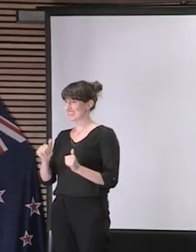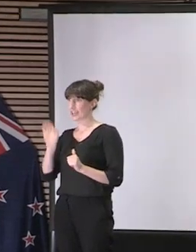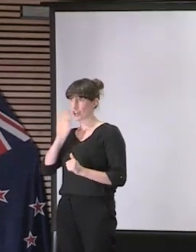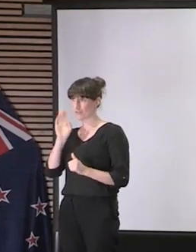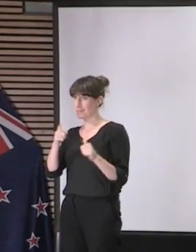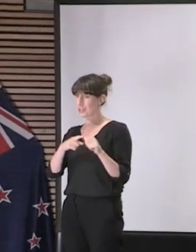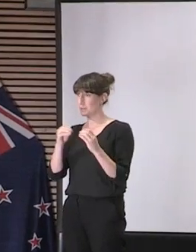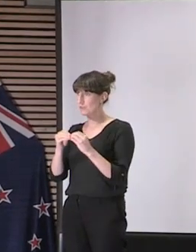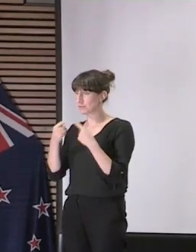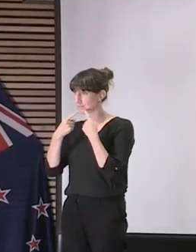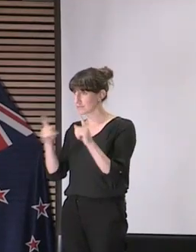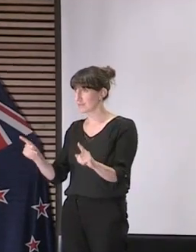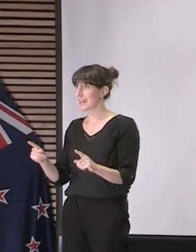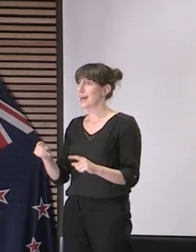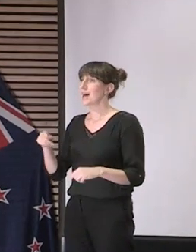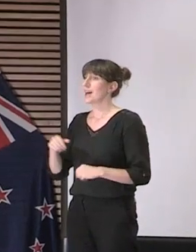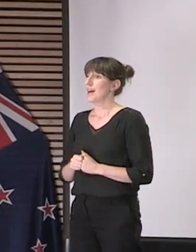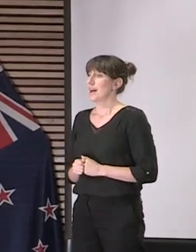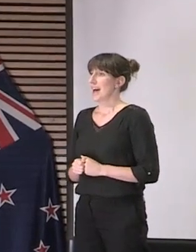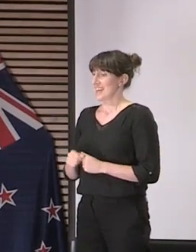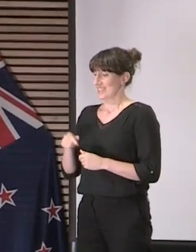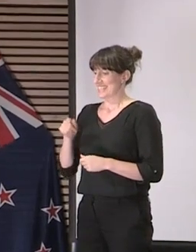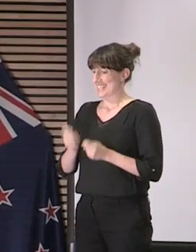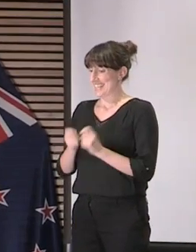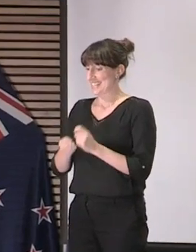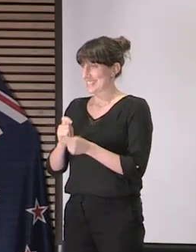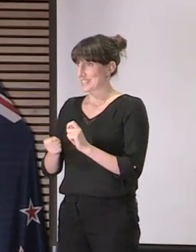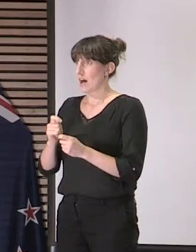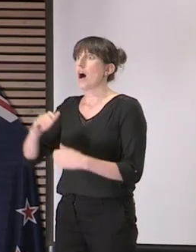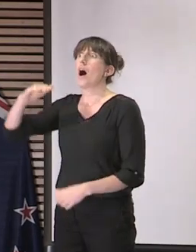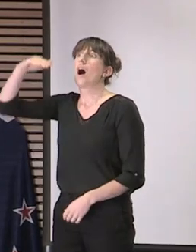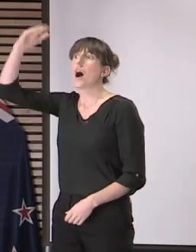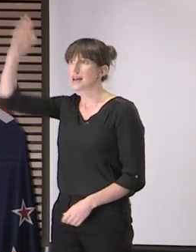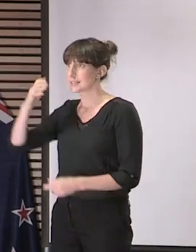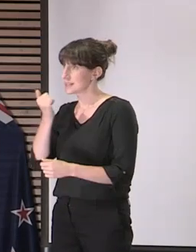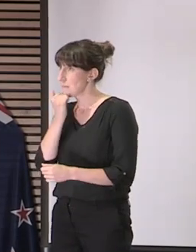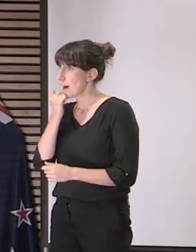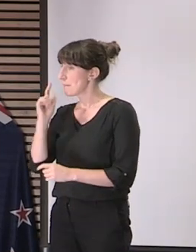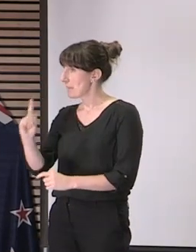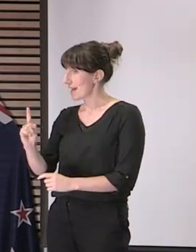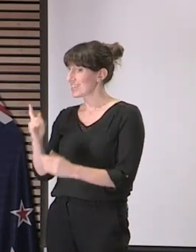PRIME MINISTER JACINDA Thank you, Director-General. As Dr Bloomfield has highlighted today we have the highest